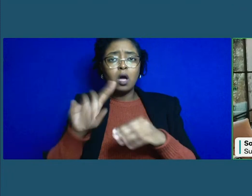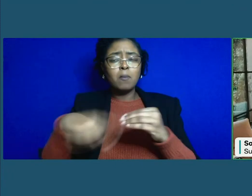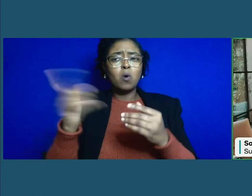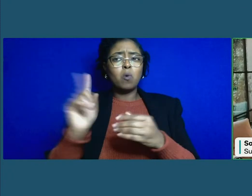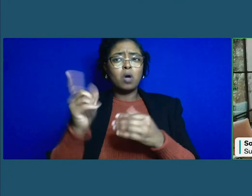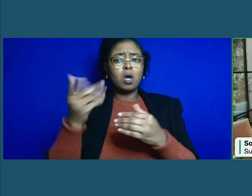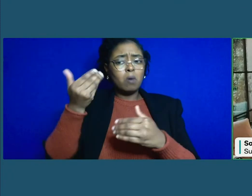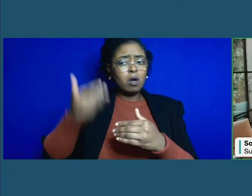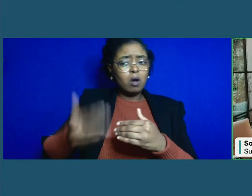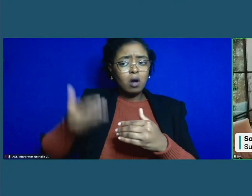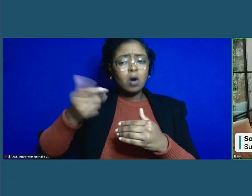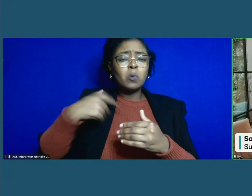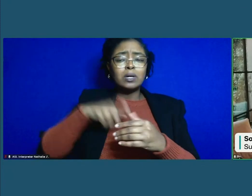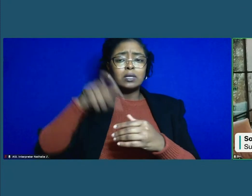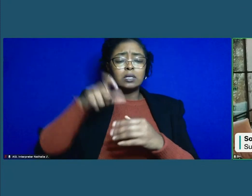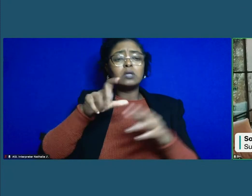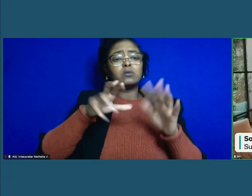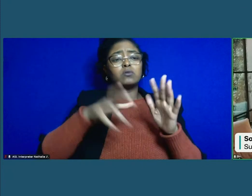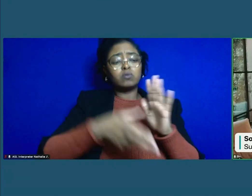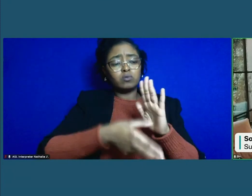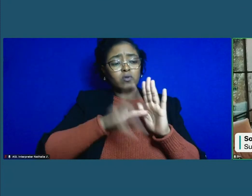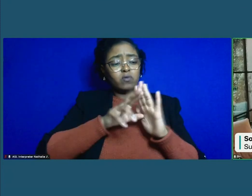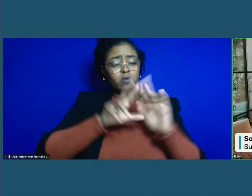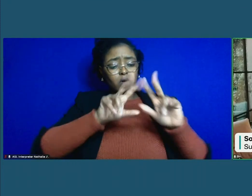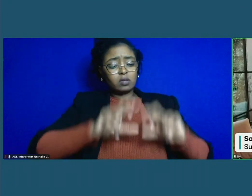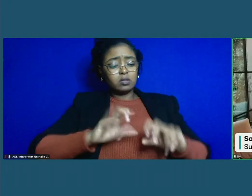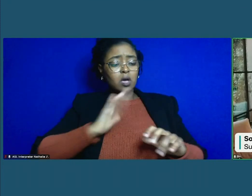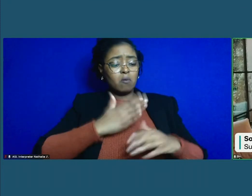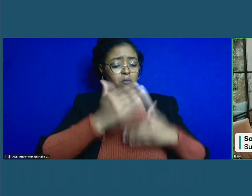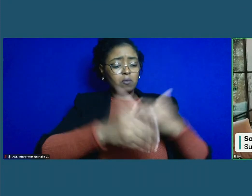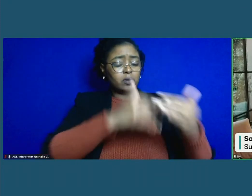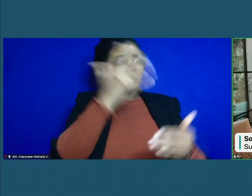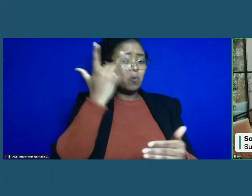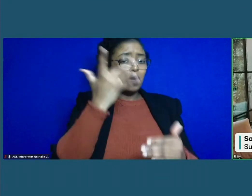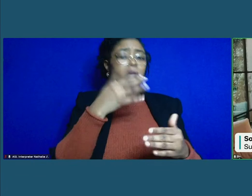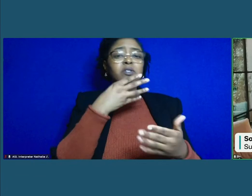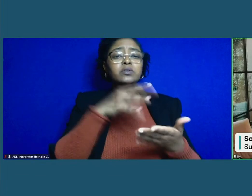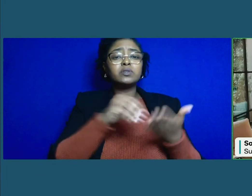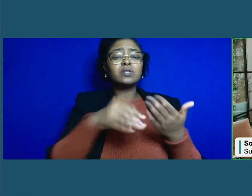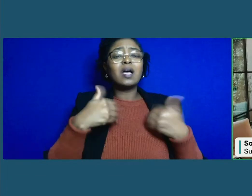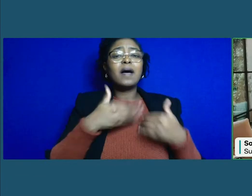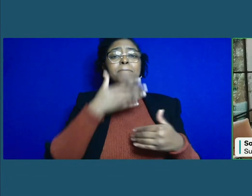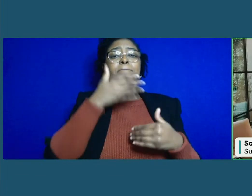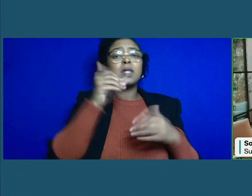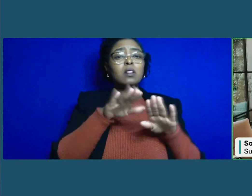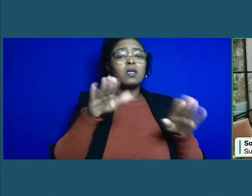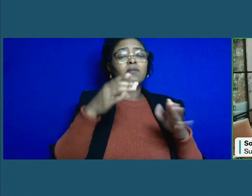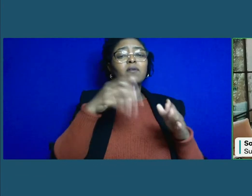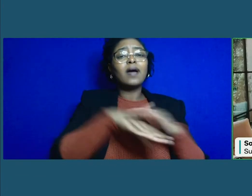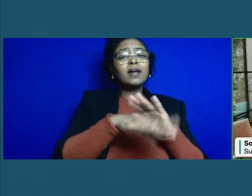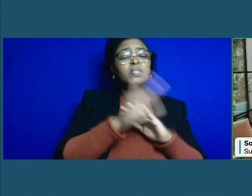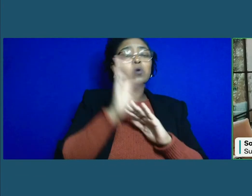the calve report is where we are and the fact that we need t look at our processes so that